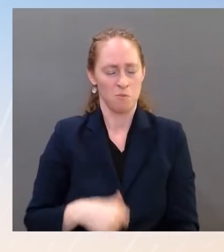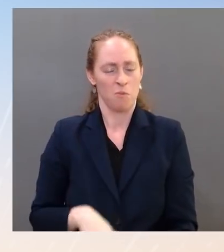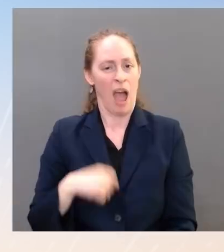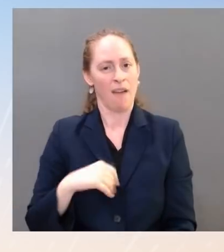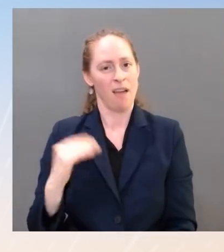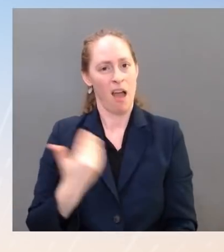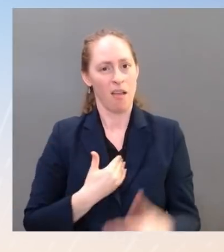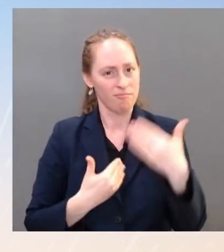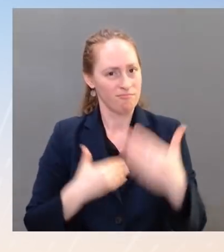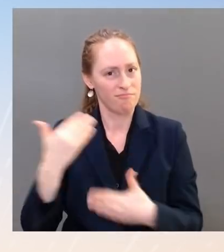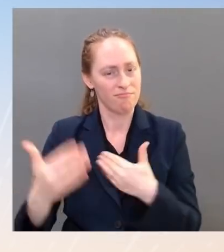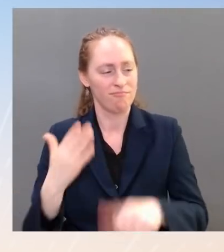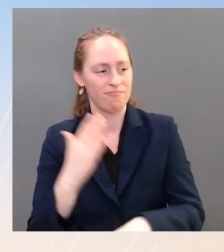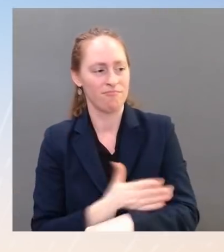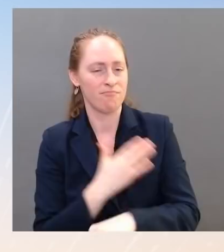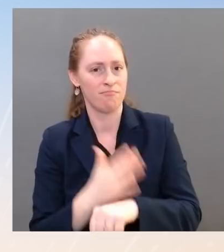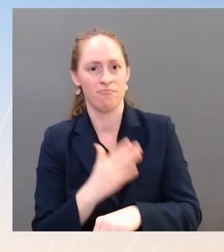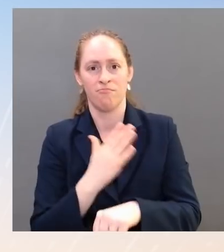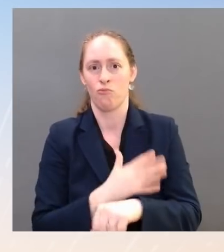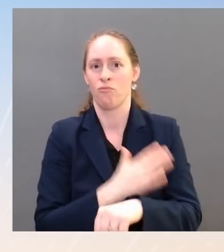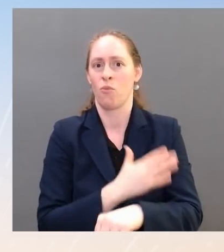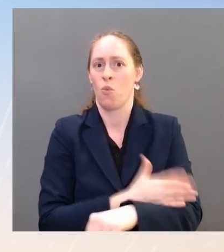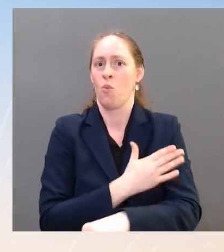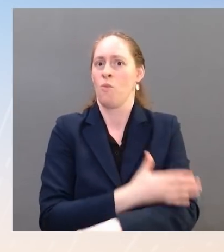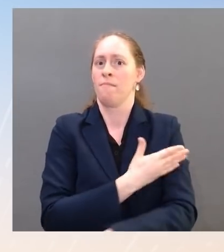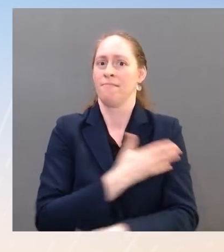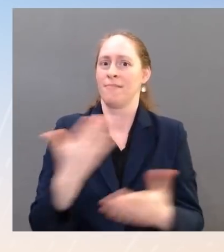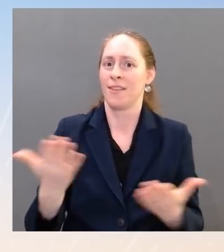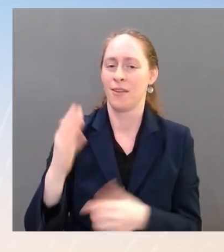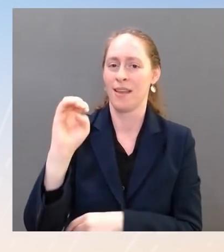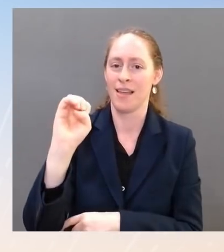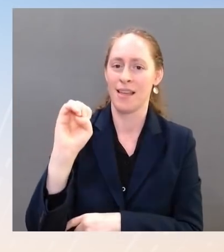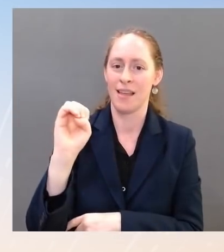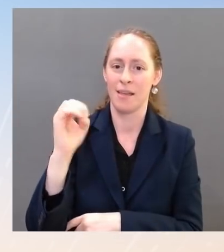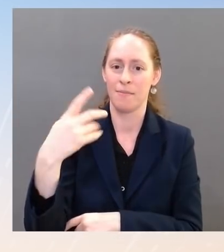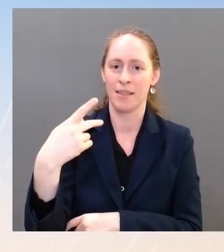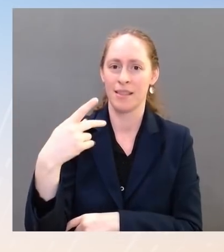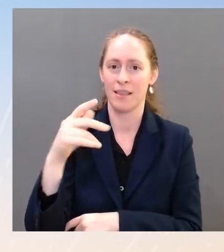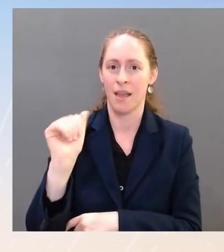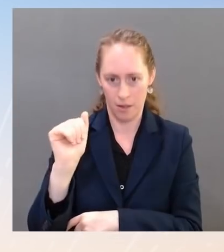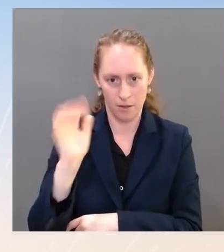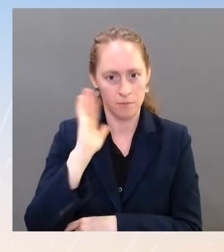$10 billion available for investments in clean water, bringing relief to communities